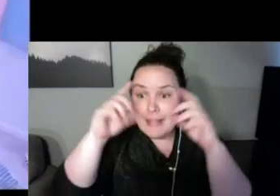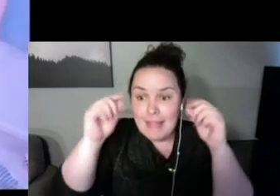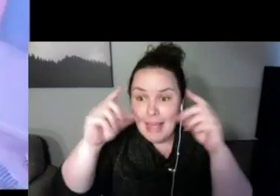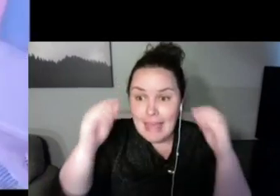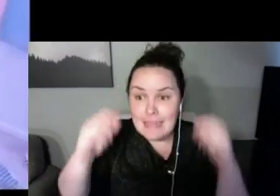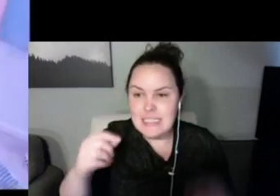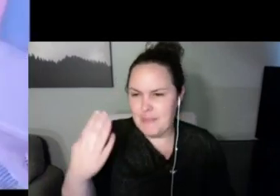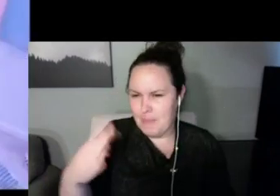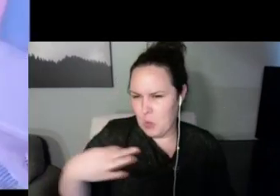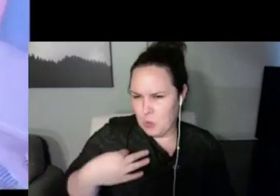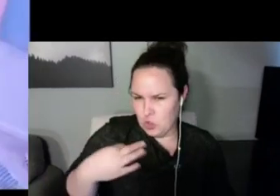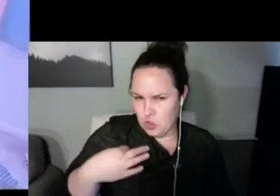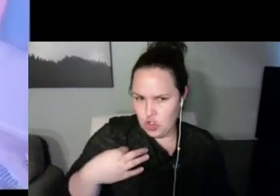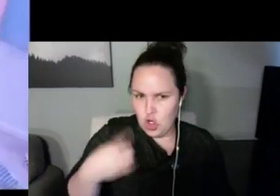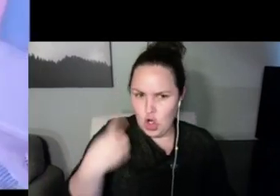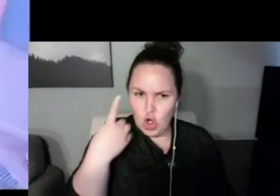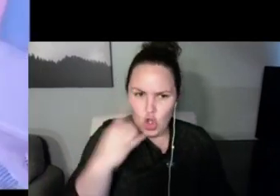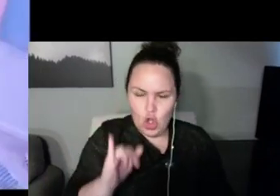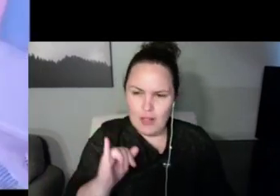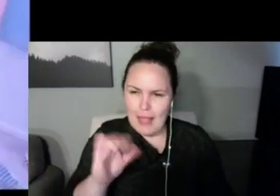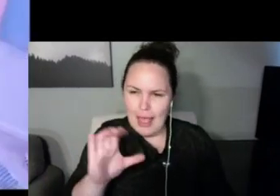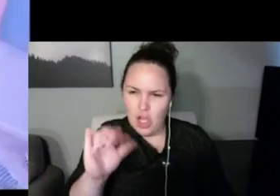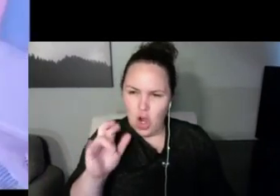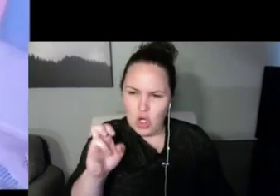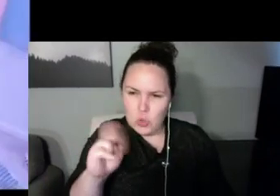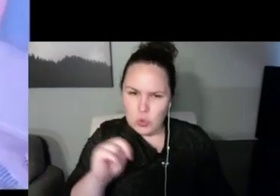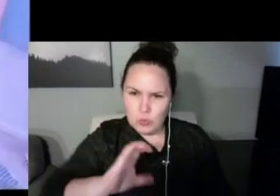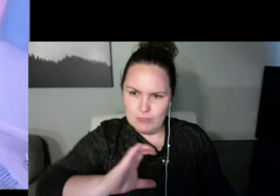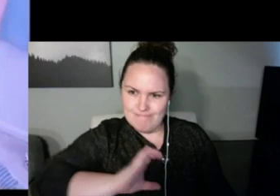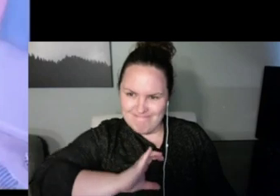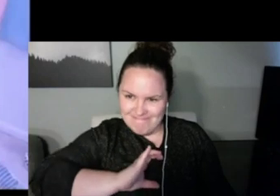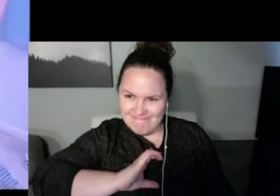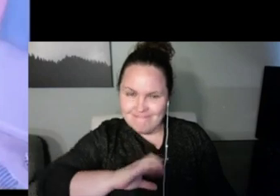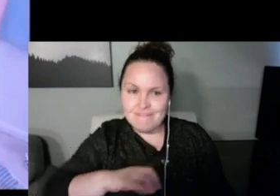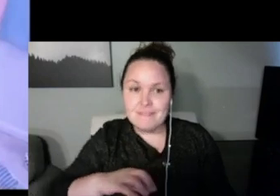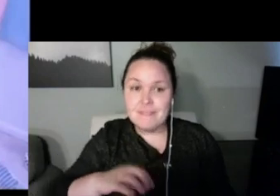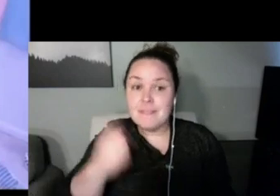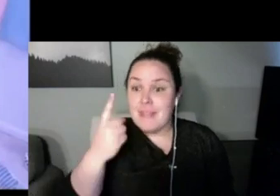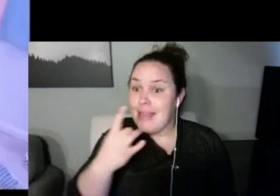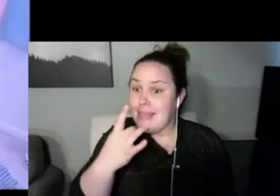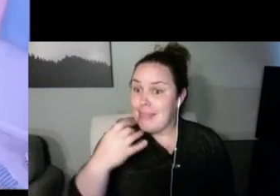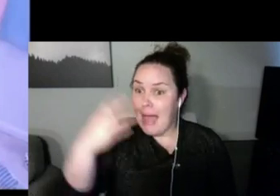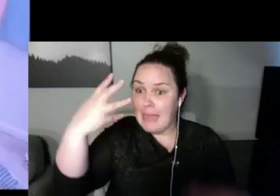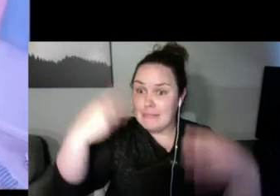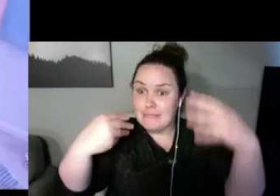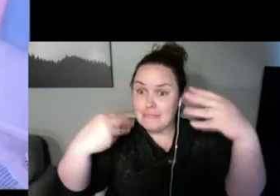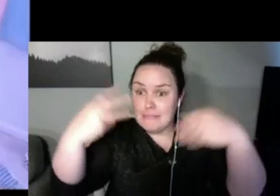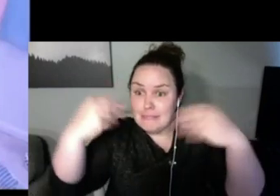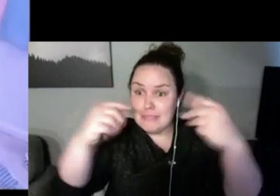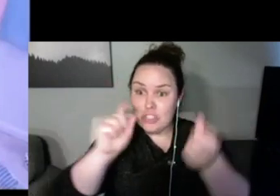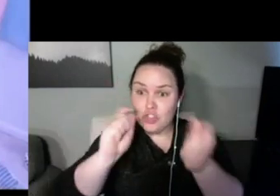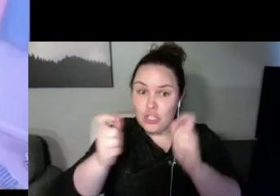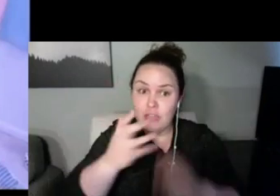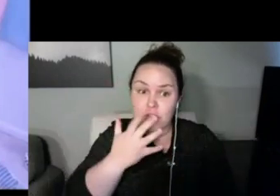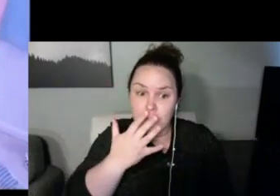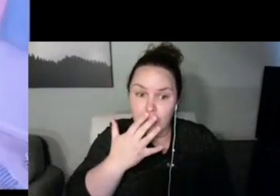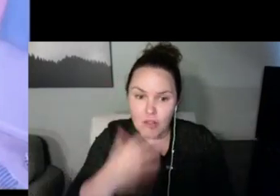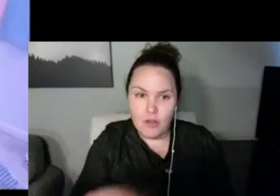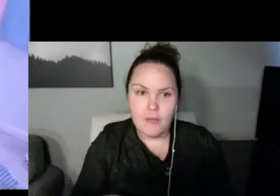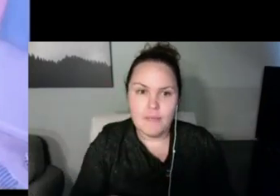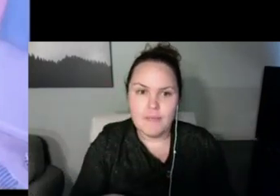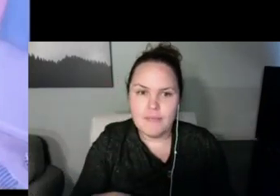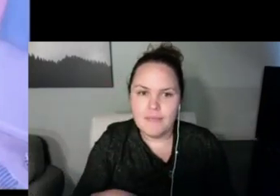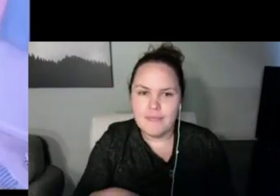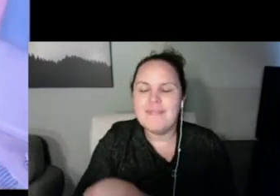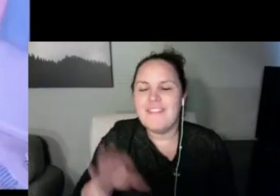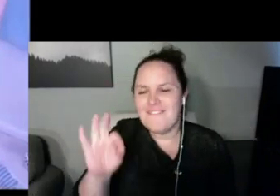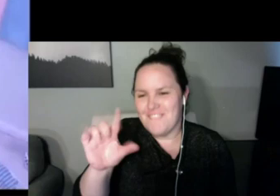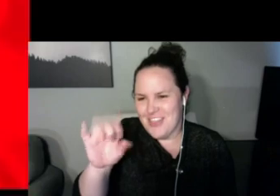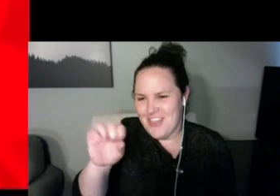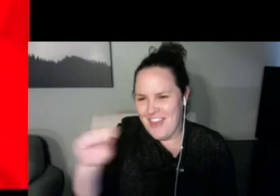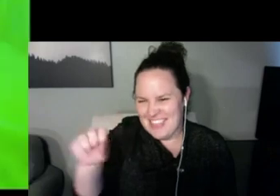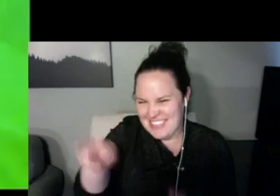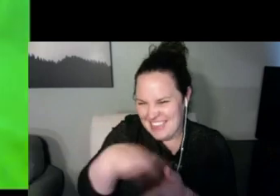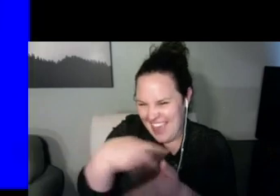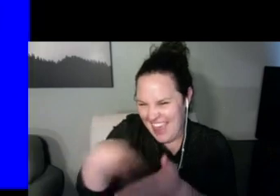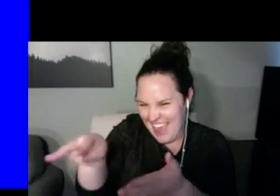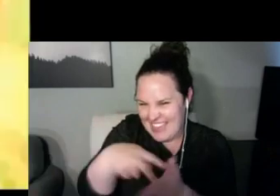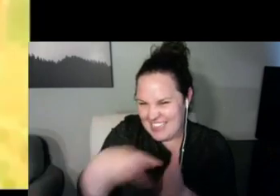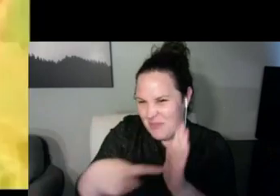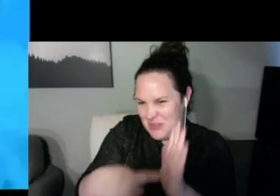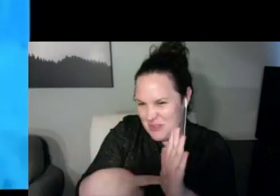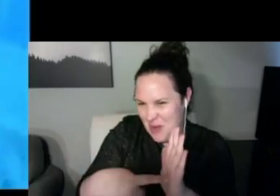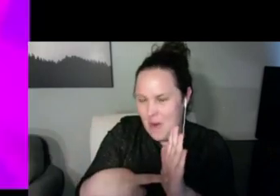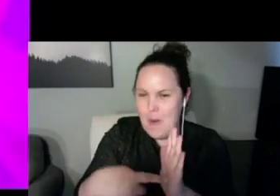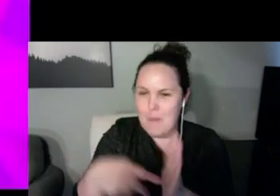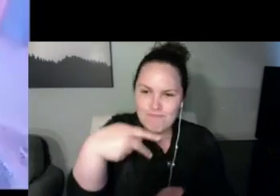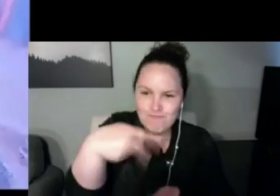hard for you to do it? Was it easy or hard for you to think of something